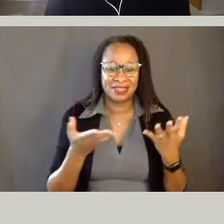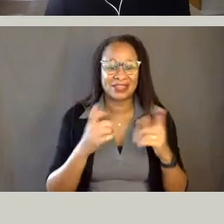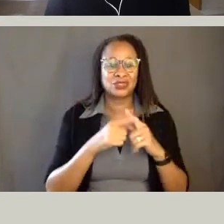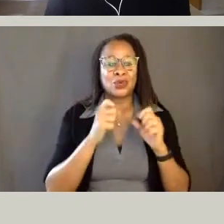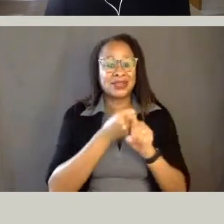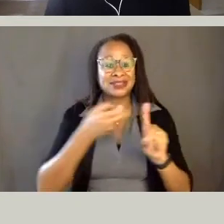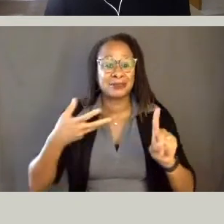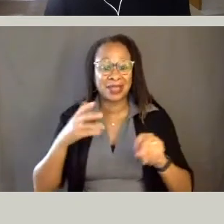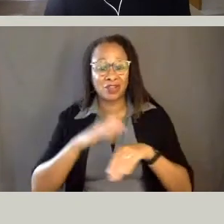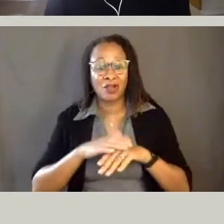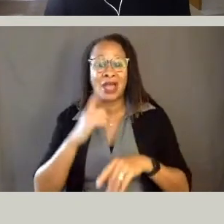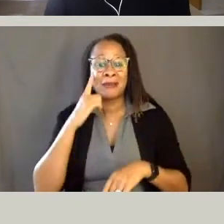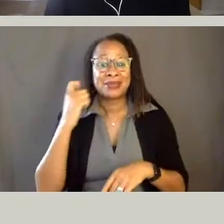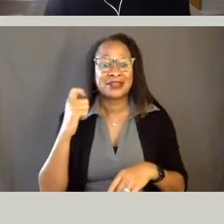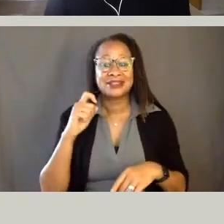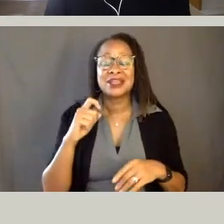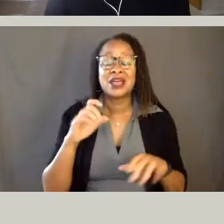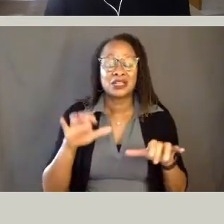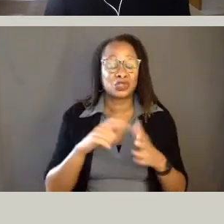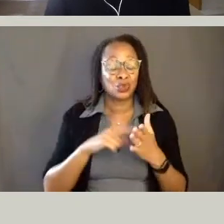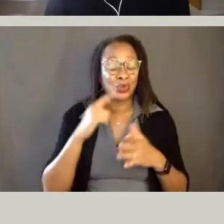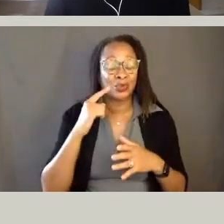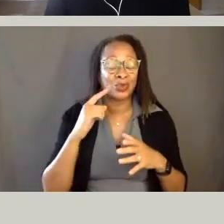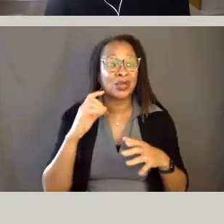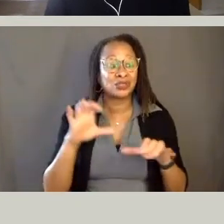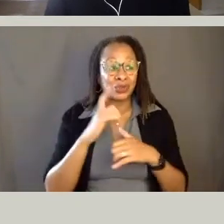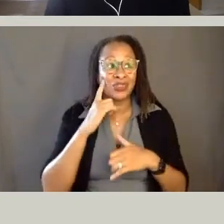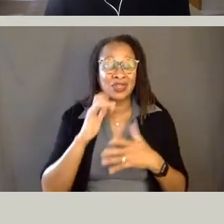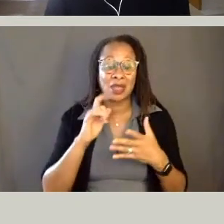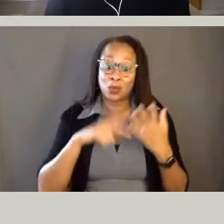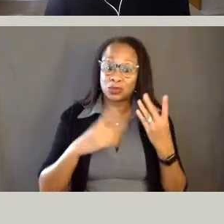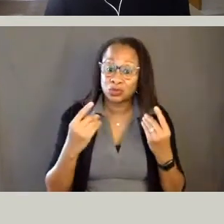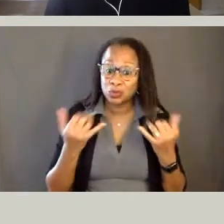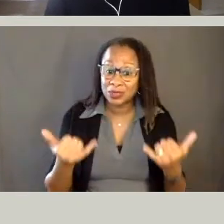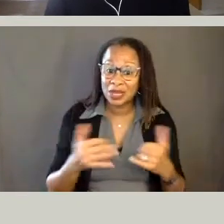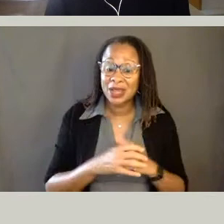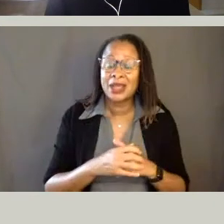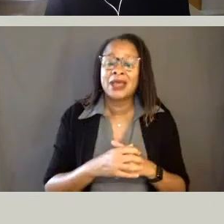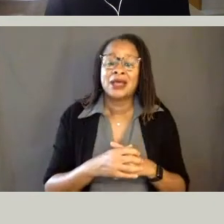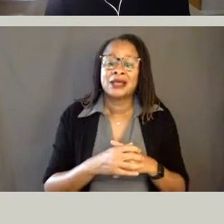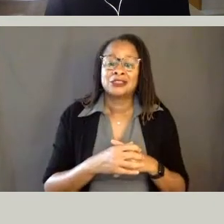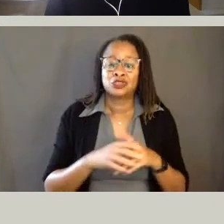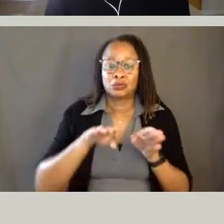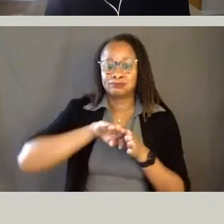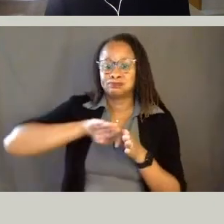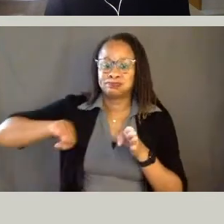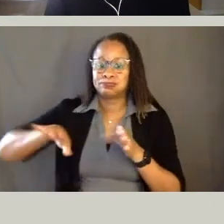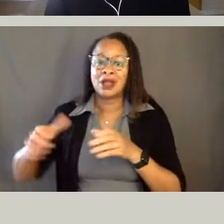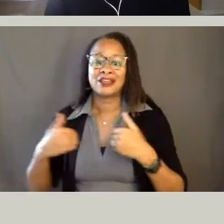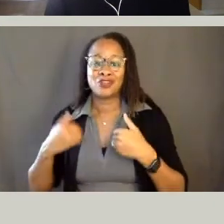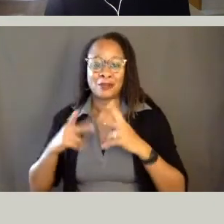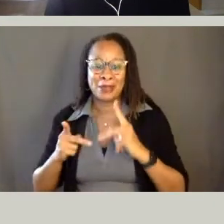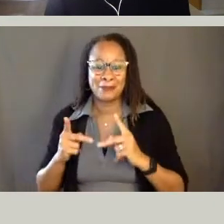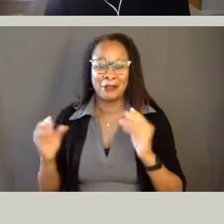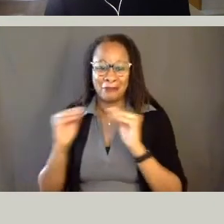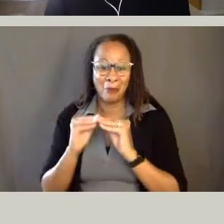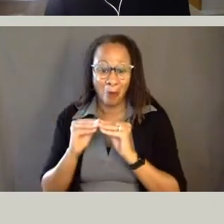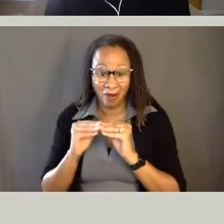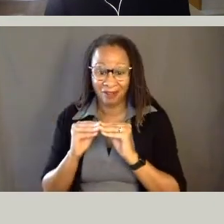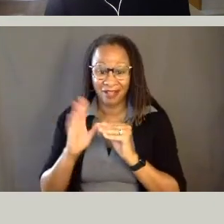because I do think that what you're doing is you're sort of marginalizing young people even further from essentially their, their birthright